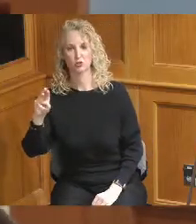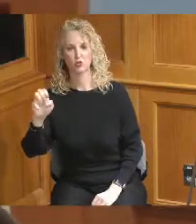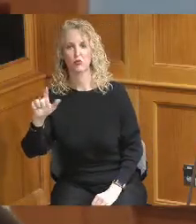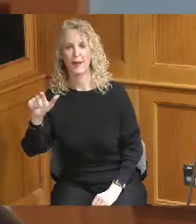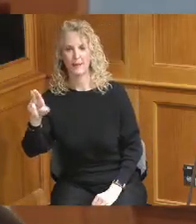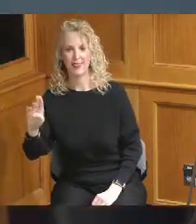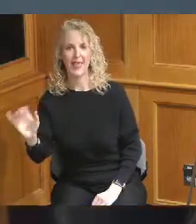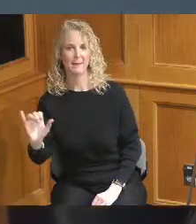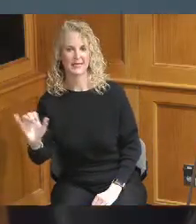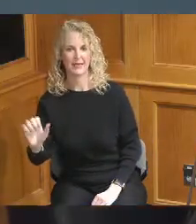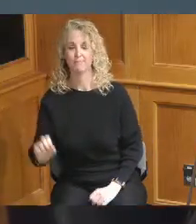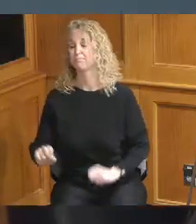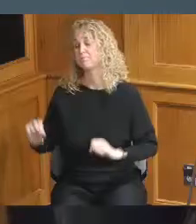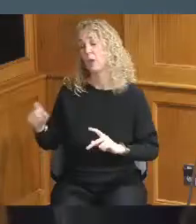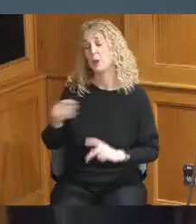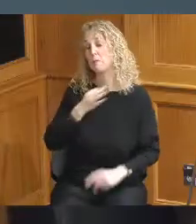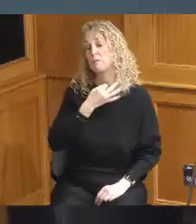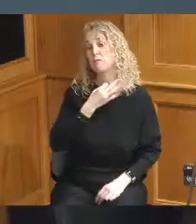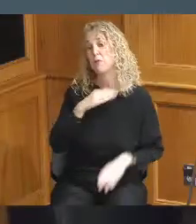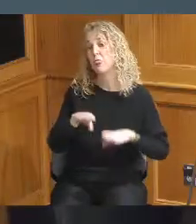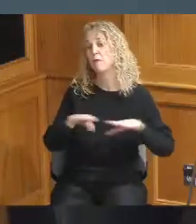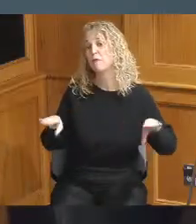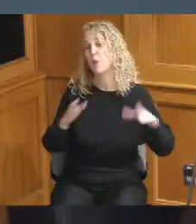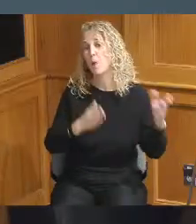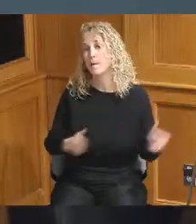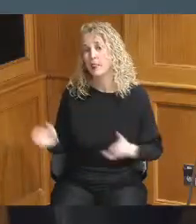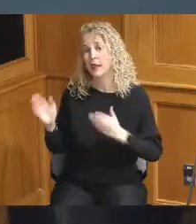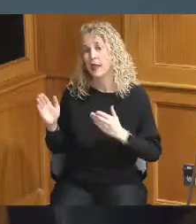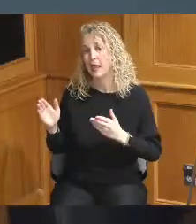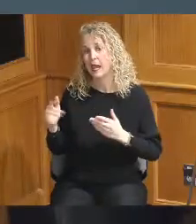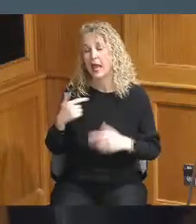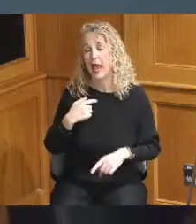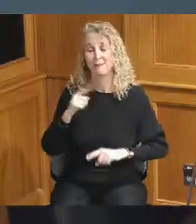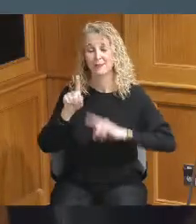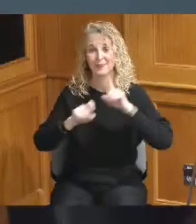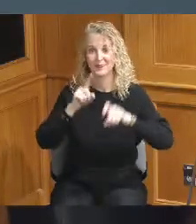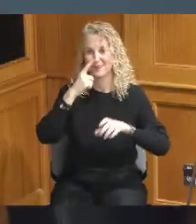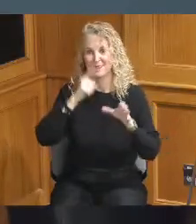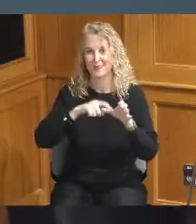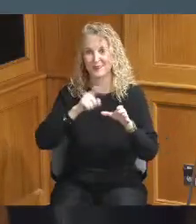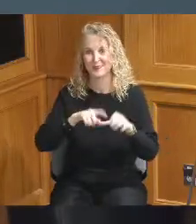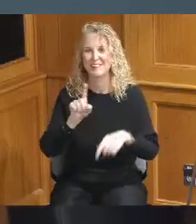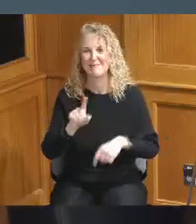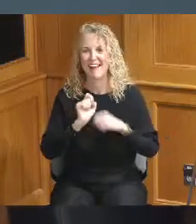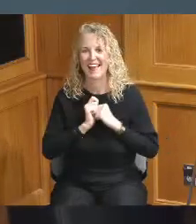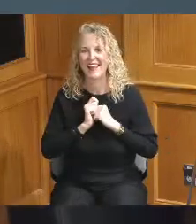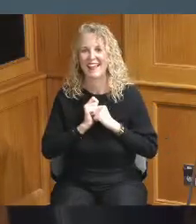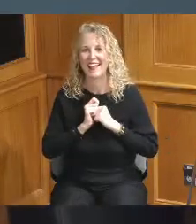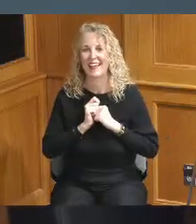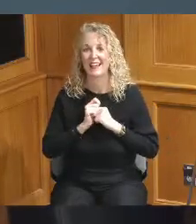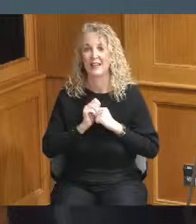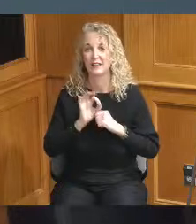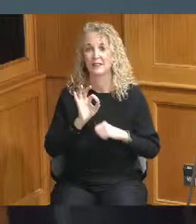a a few questions about the floor plan just being inquisitive about it but is 911 on one floor and